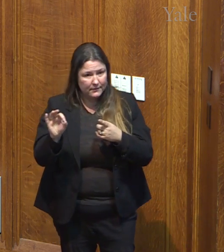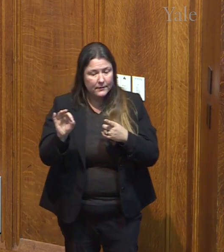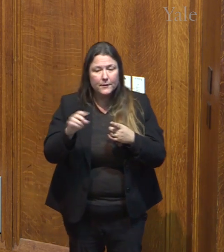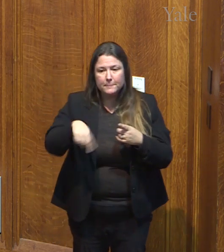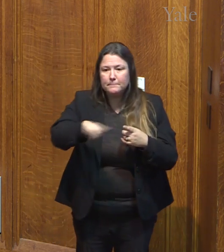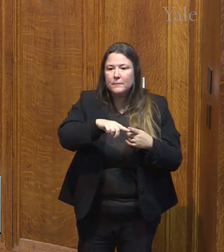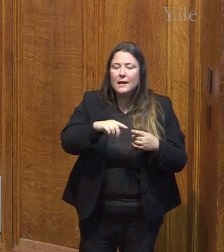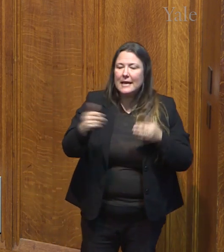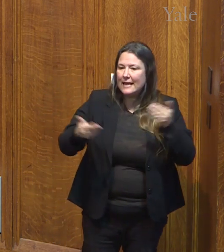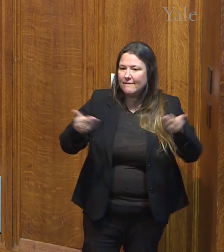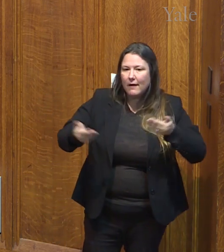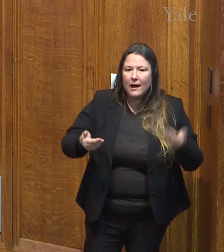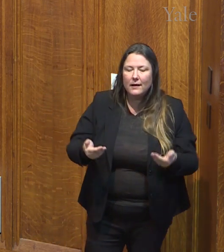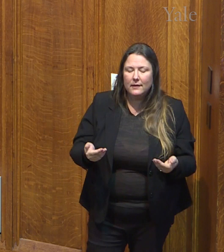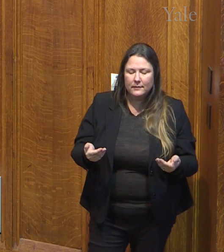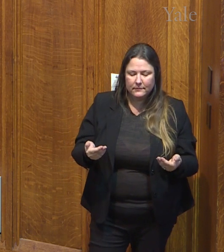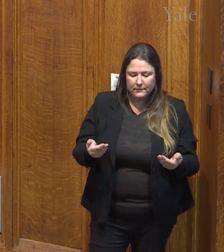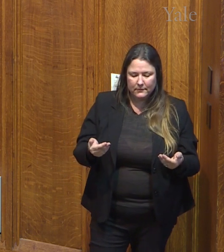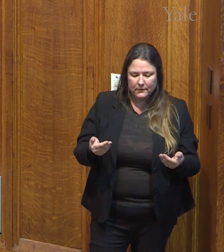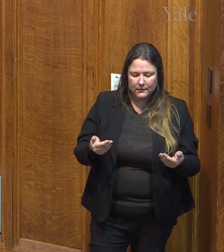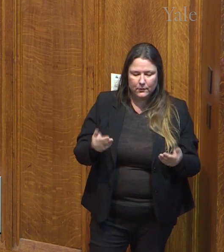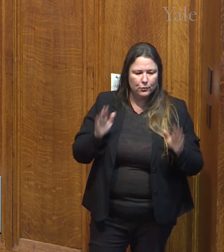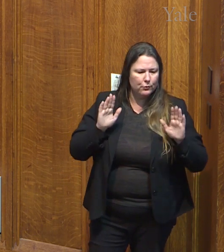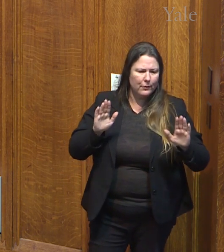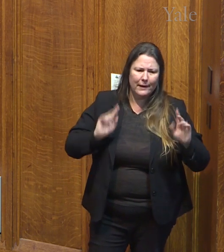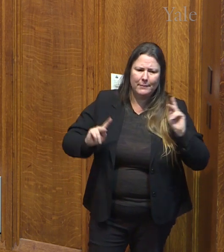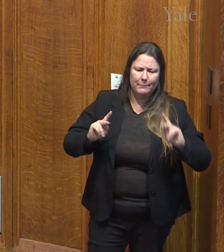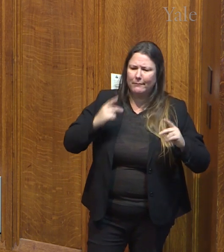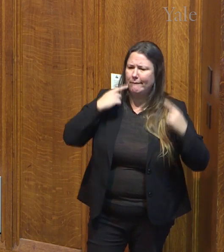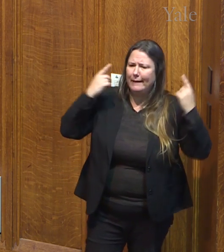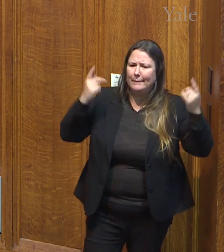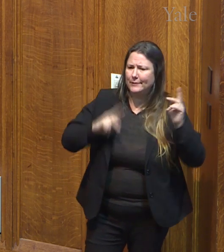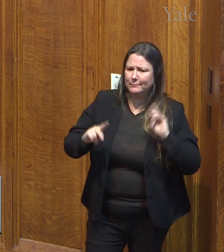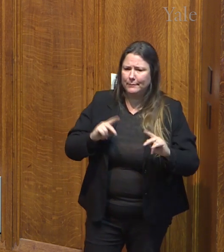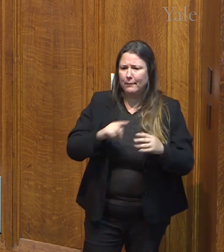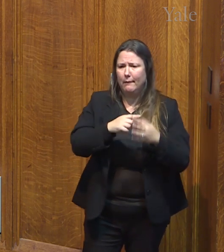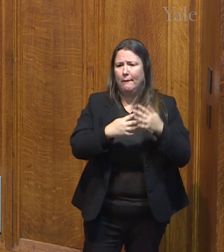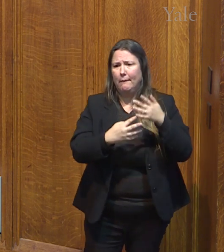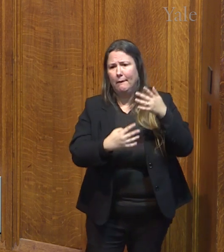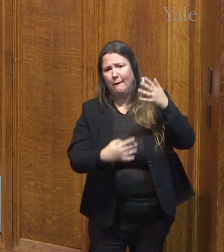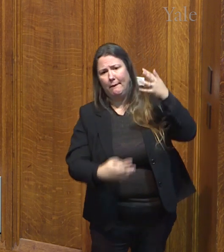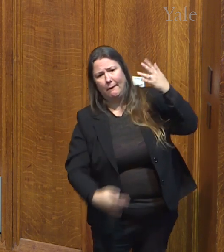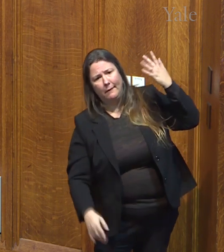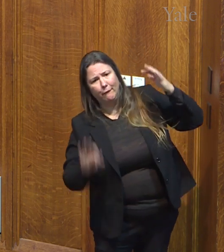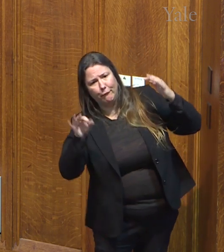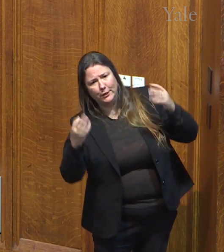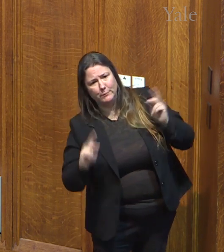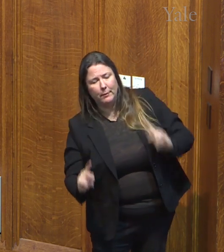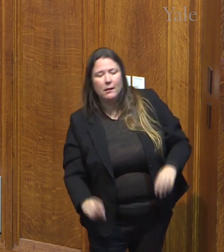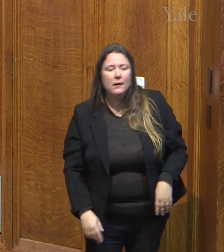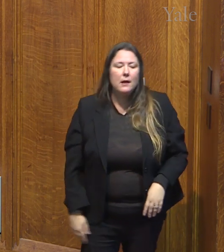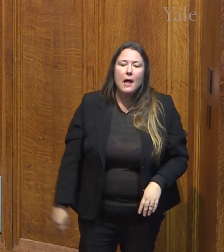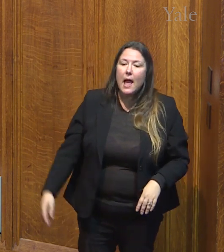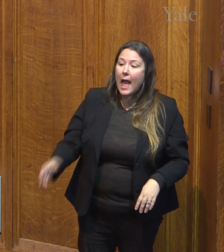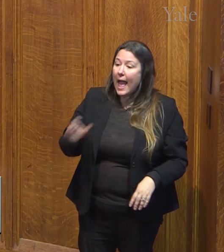He invited the greats to come (speaking in foreign language) and many others.